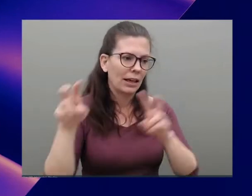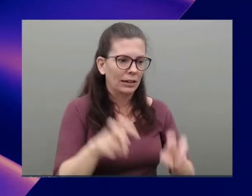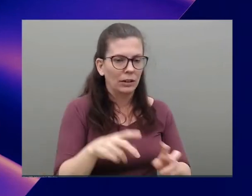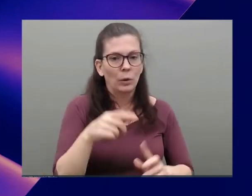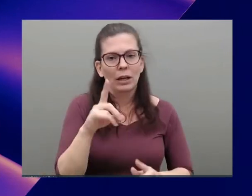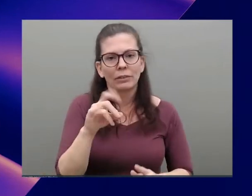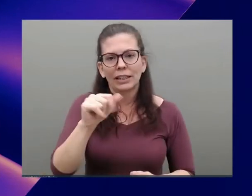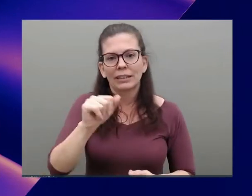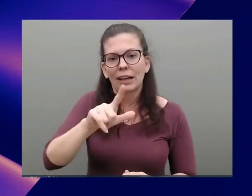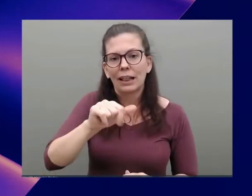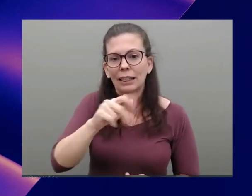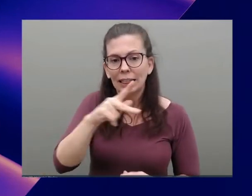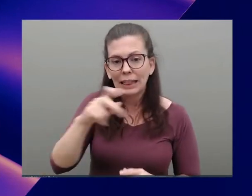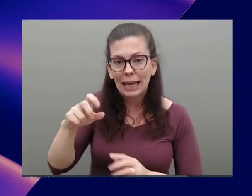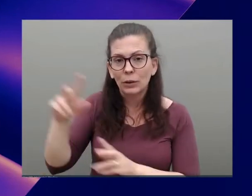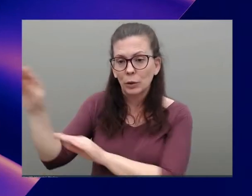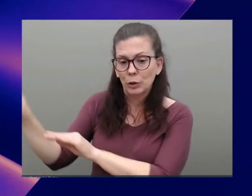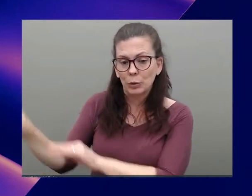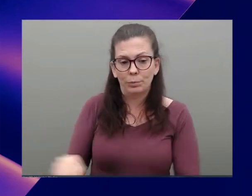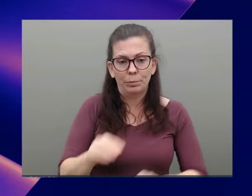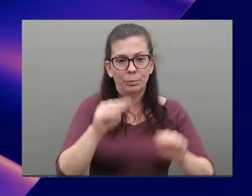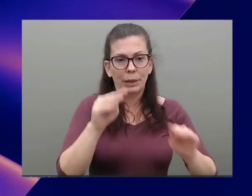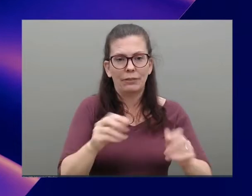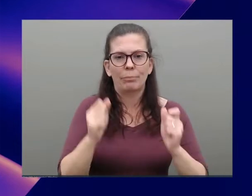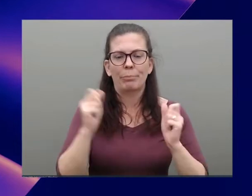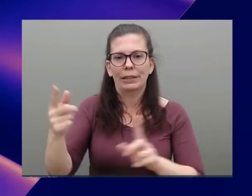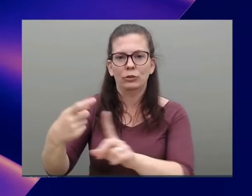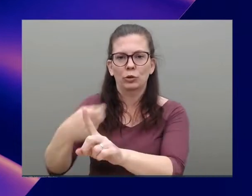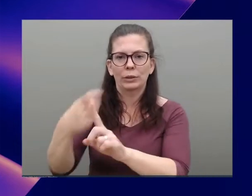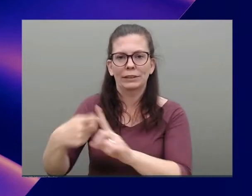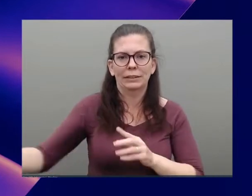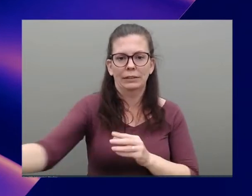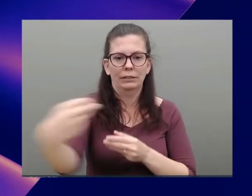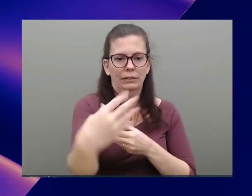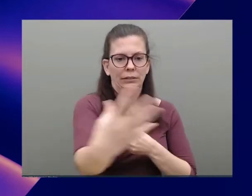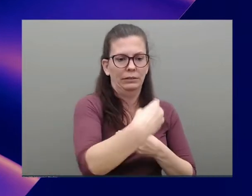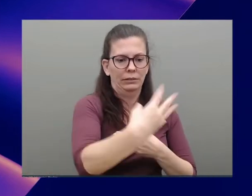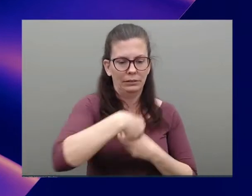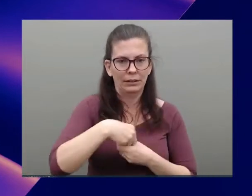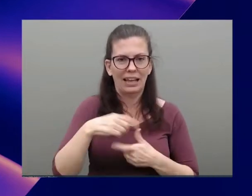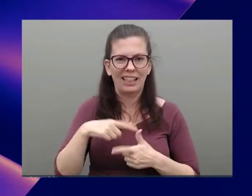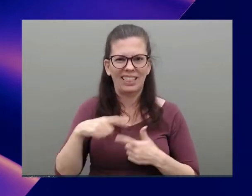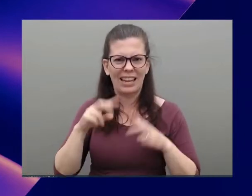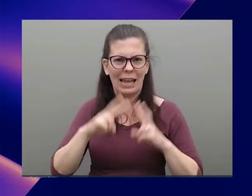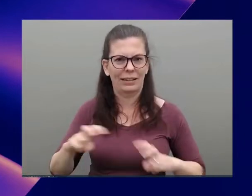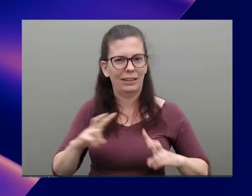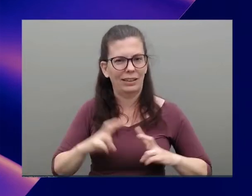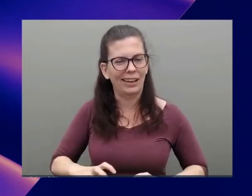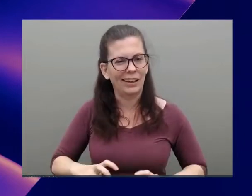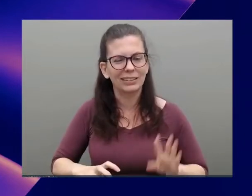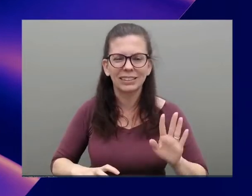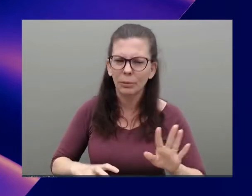where you can bring the data from multiple sources, and then analyze the data. But in addition to analyzing the data,